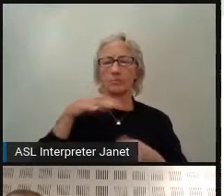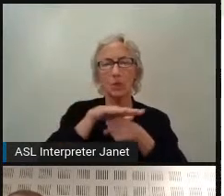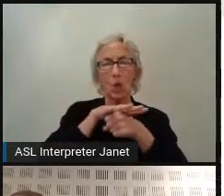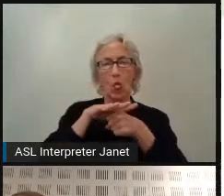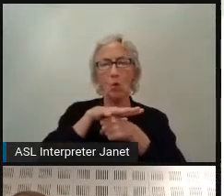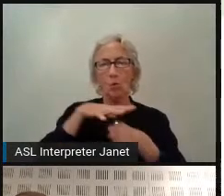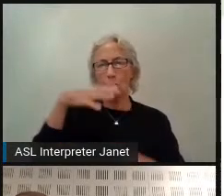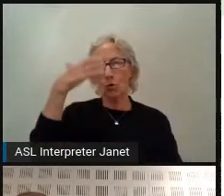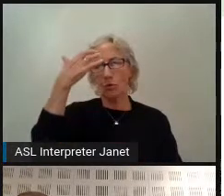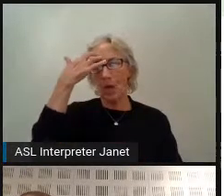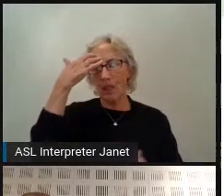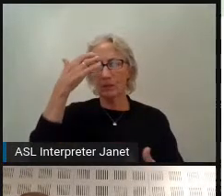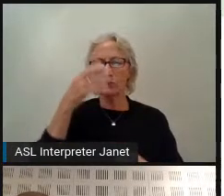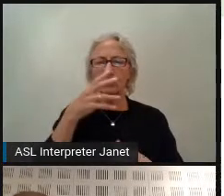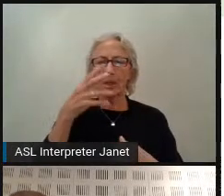When it comes to Denmark we are